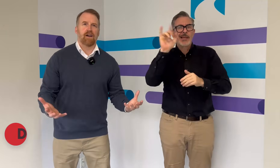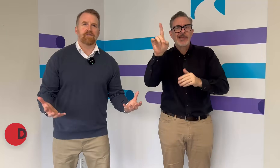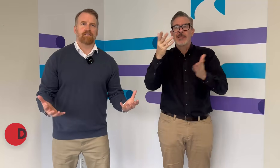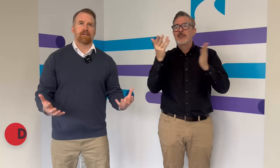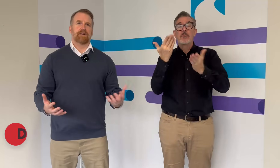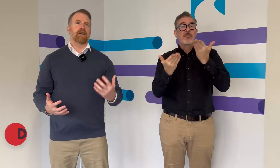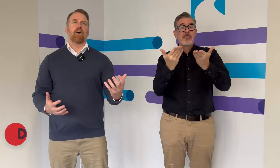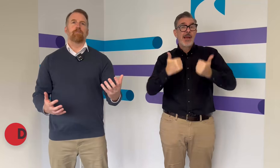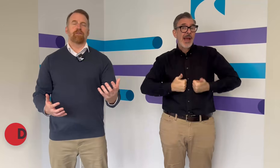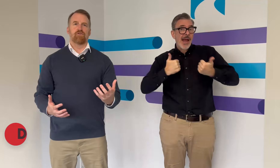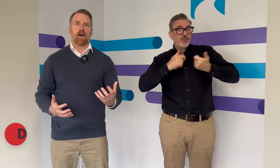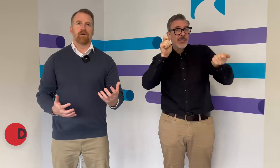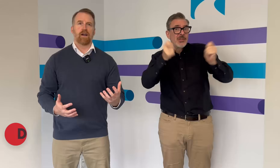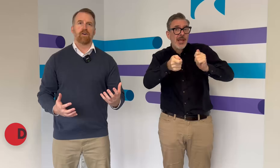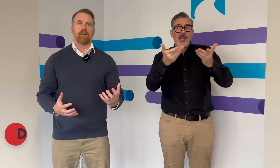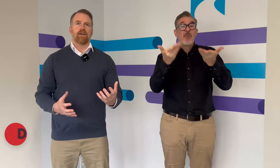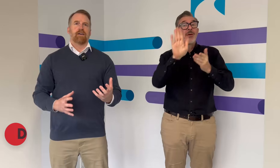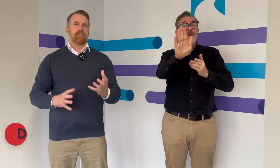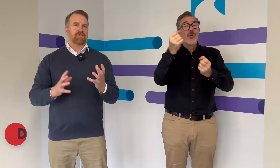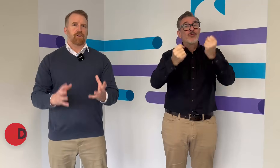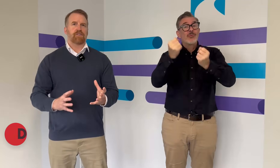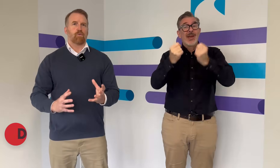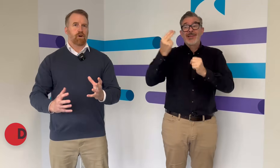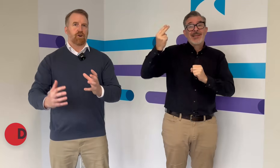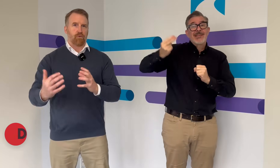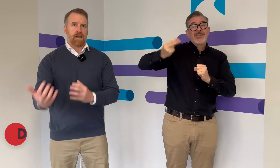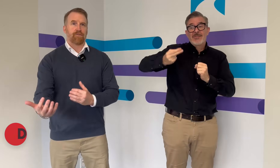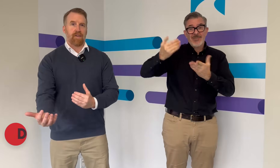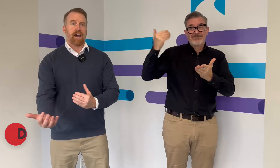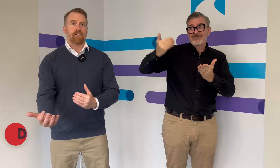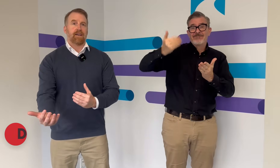piece of ID, changing your address, getting a copy of your driving record.